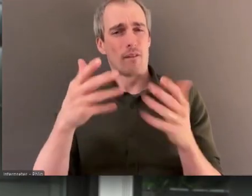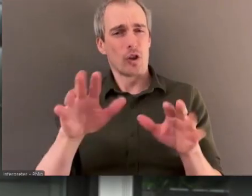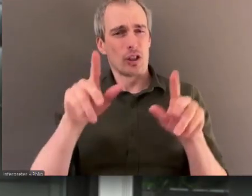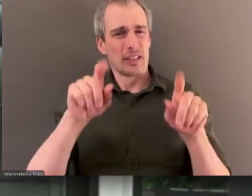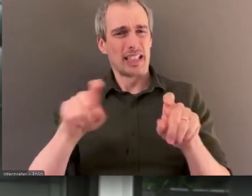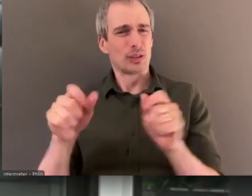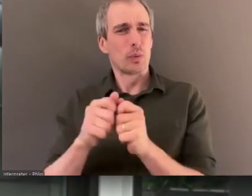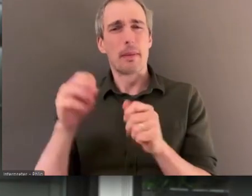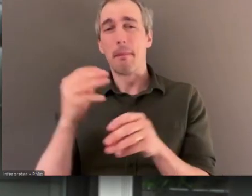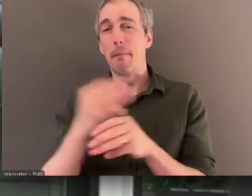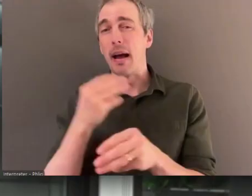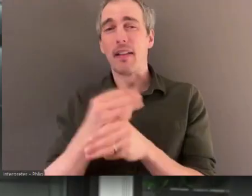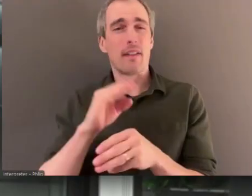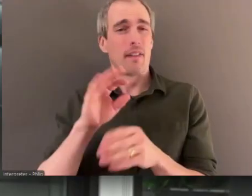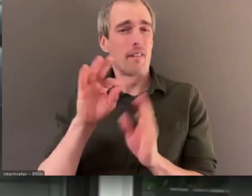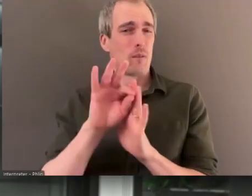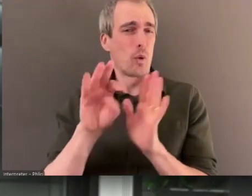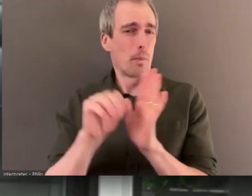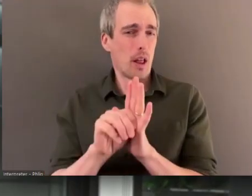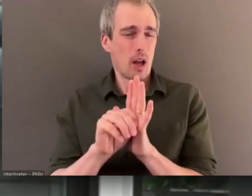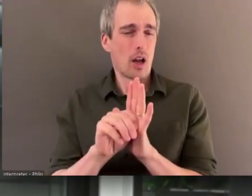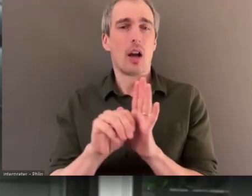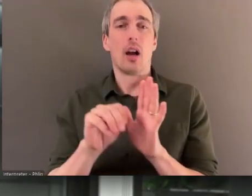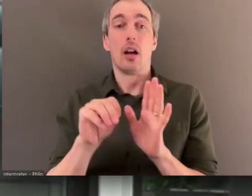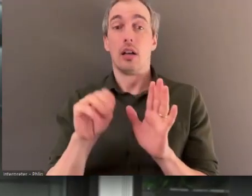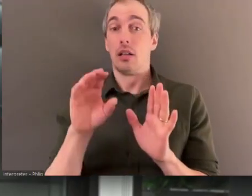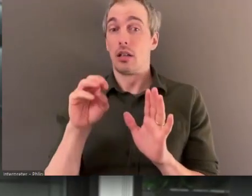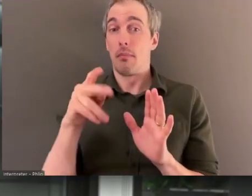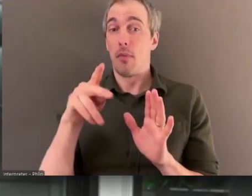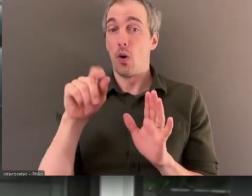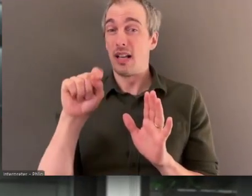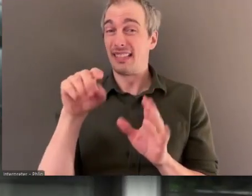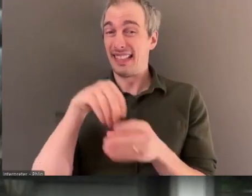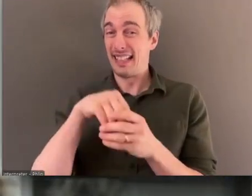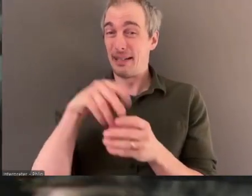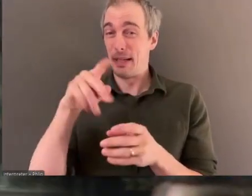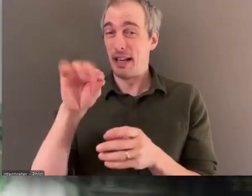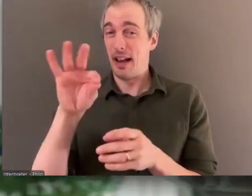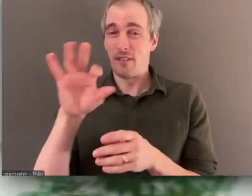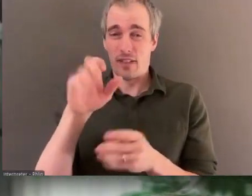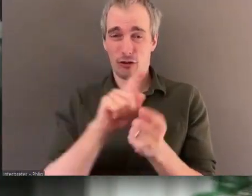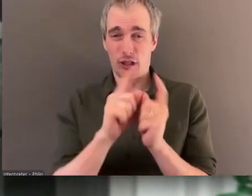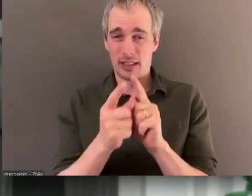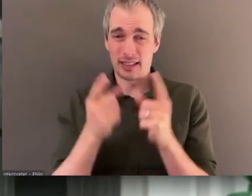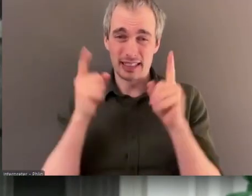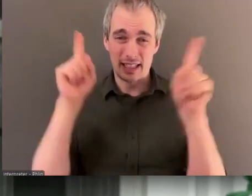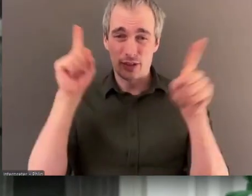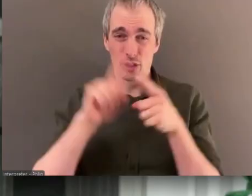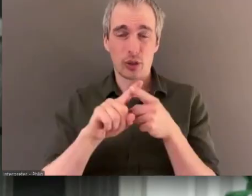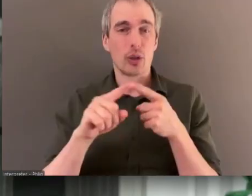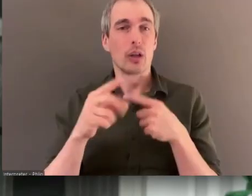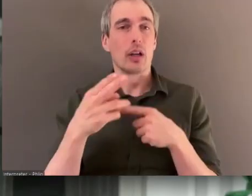And does it translate successfully into markdown and then to HTML? Not yet. That's in our next roadmap.